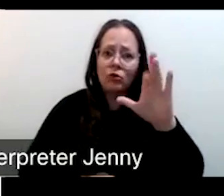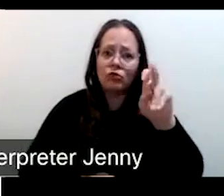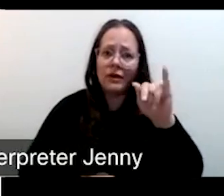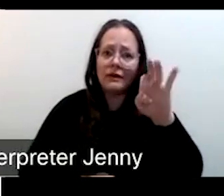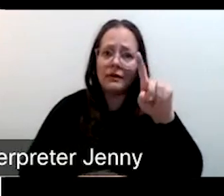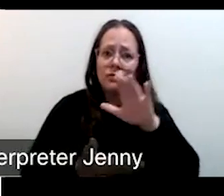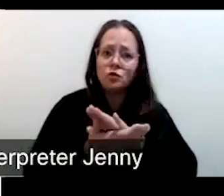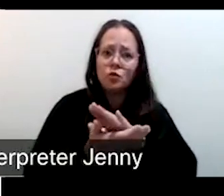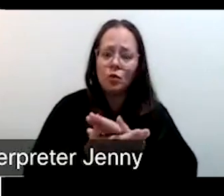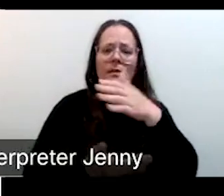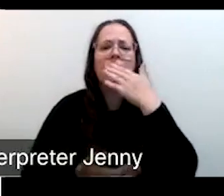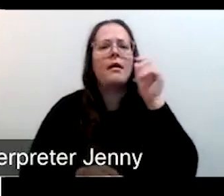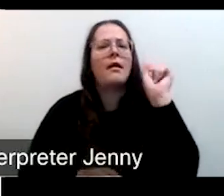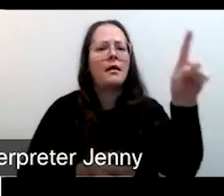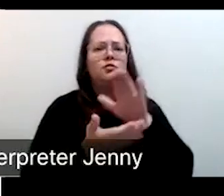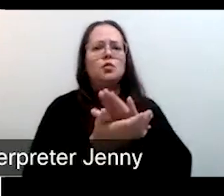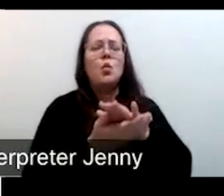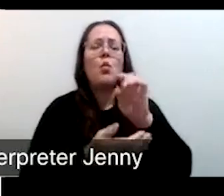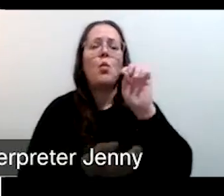Department of Education’s website.